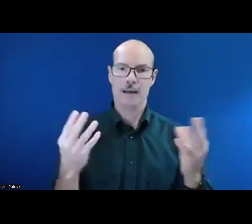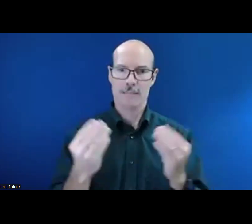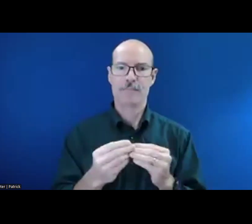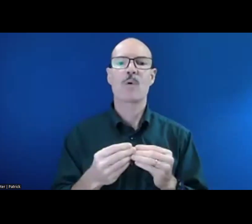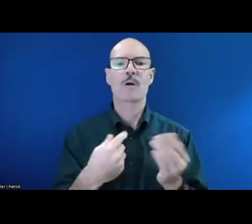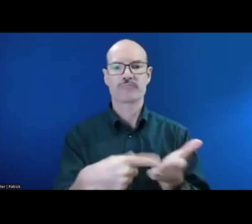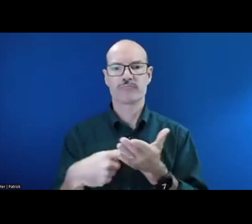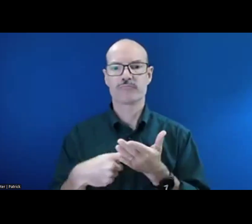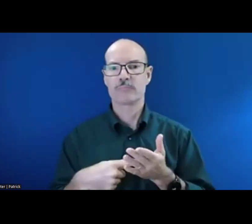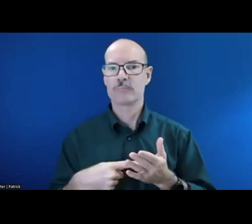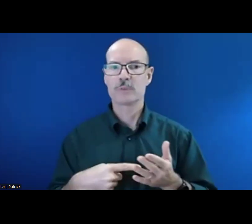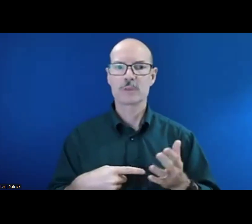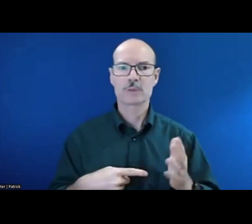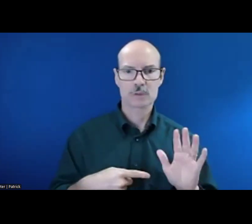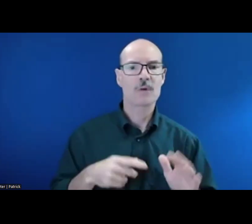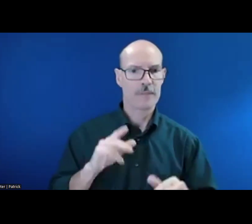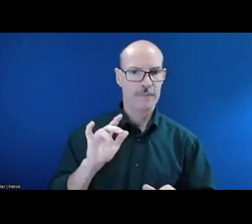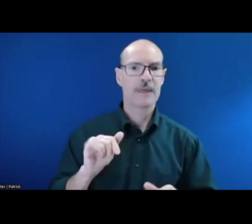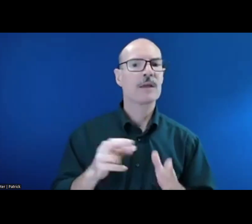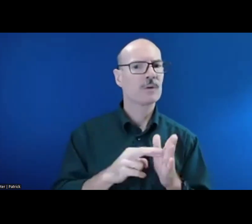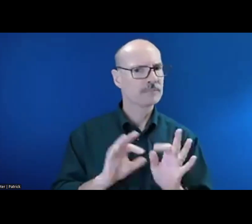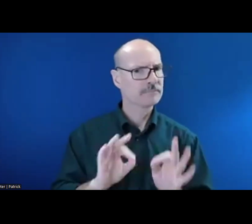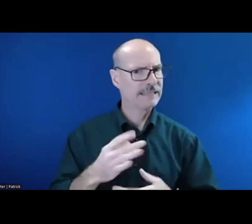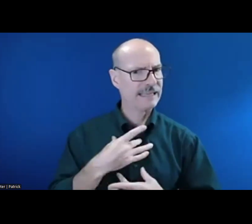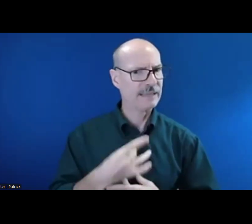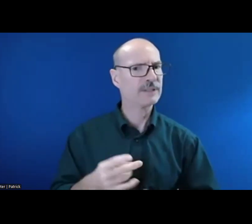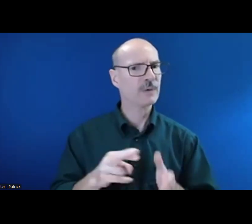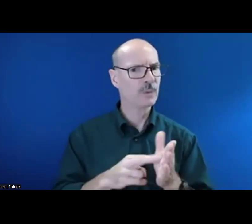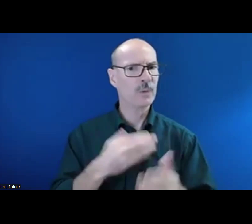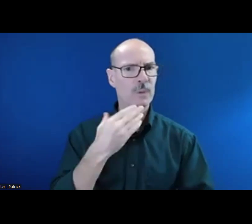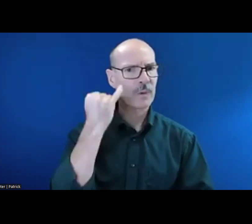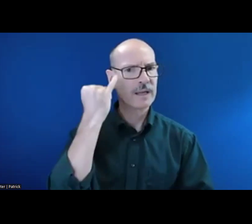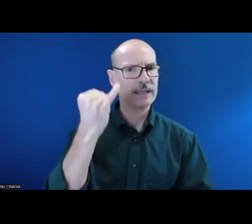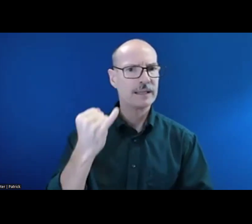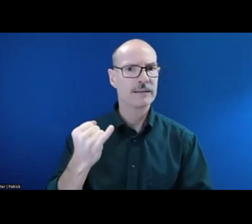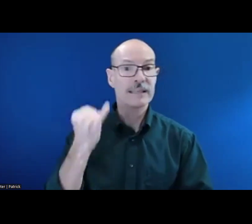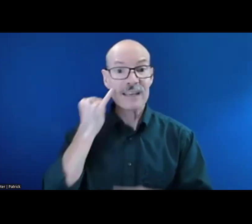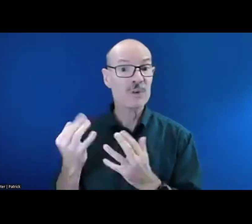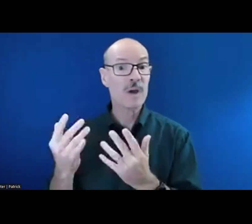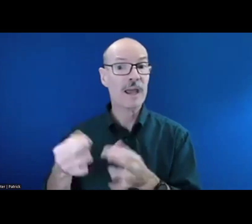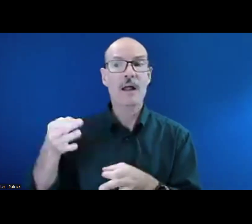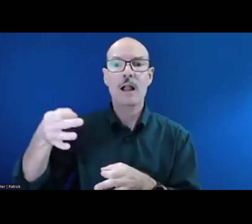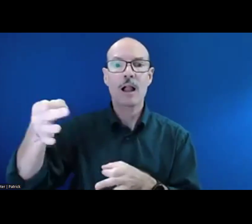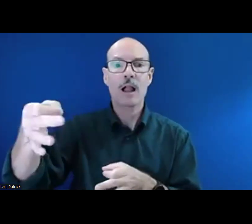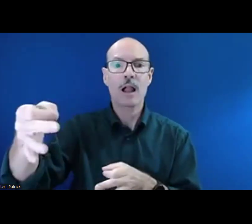Yes. So the 40/70 or 70/40 rule is quite an interesting one. I love that.